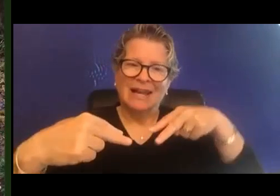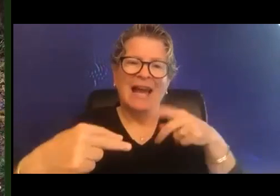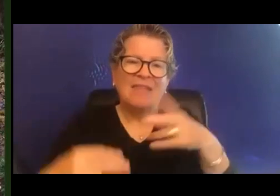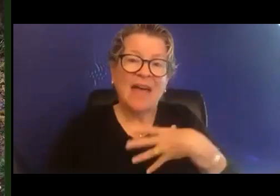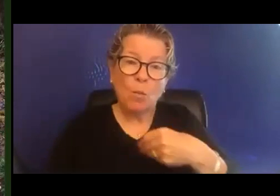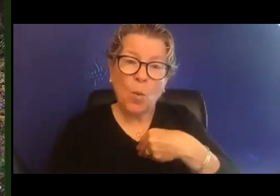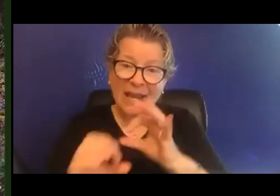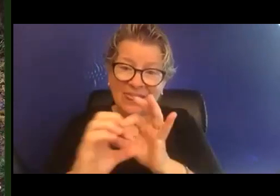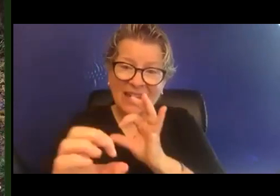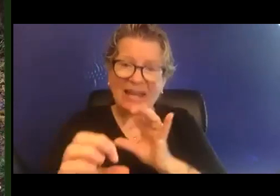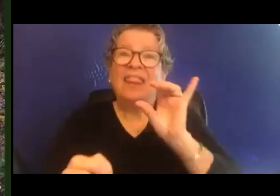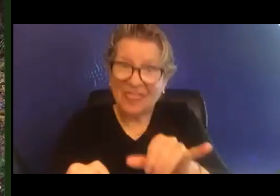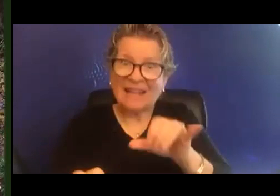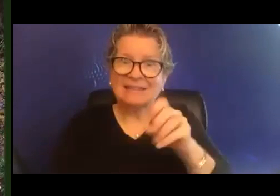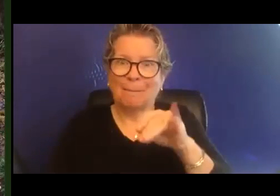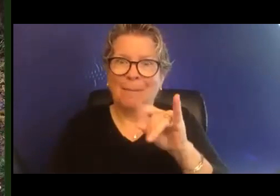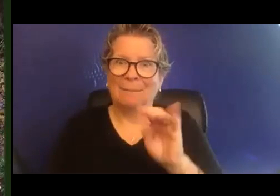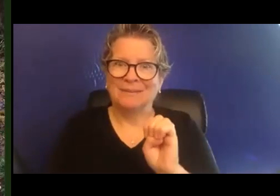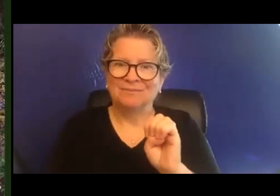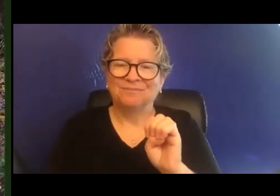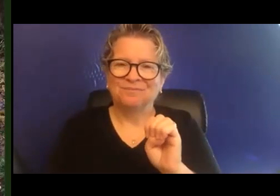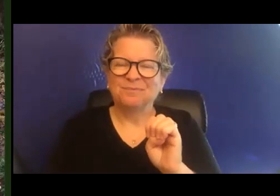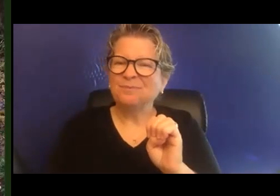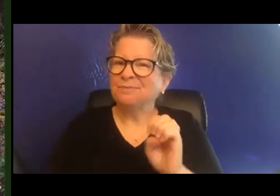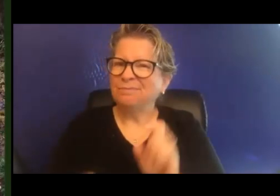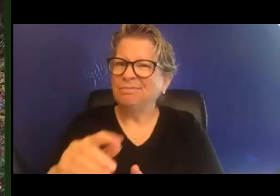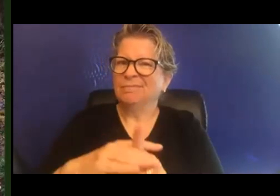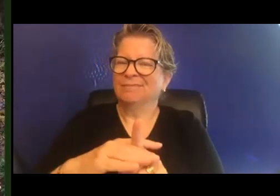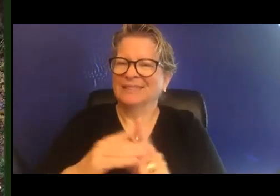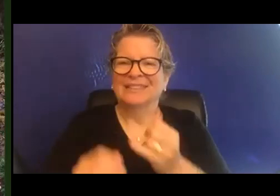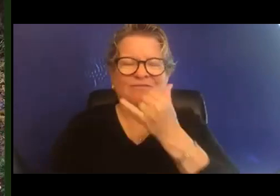Our team looked at this pipe upsizing as an opportunity to